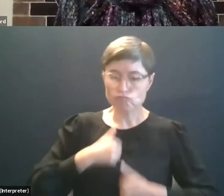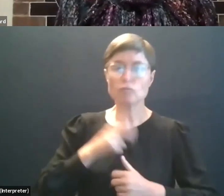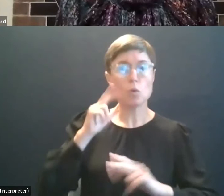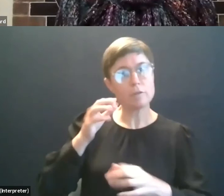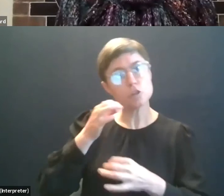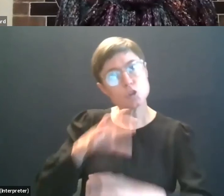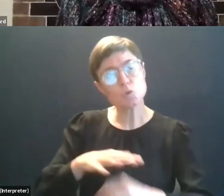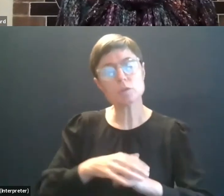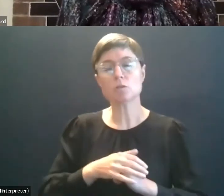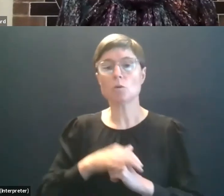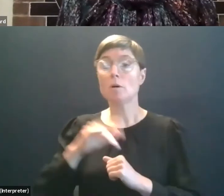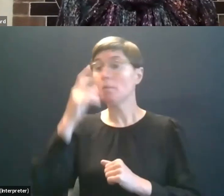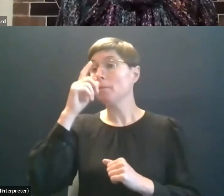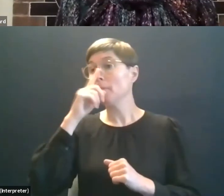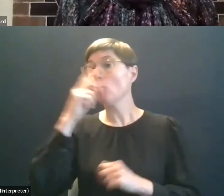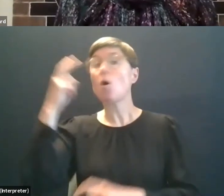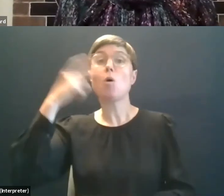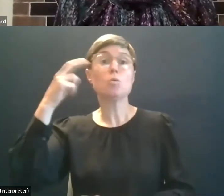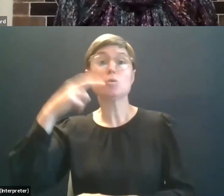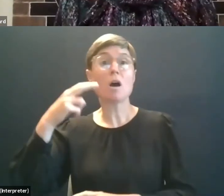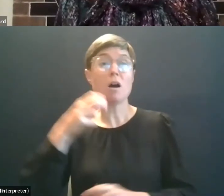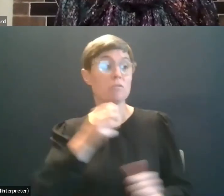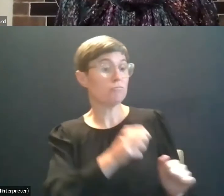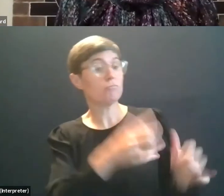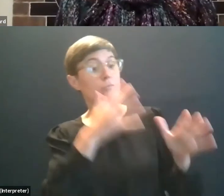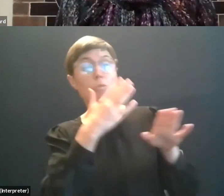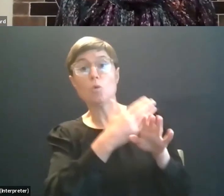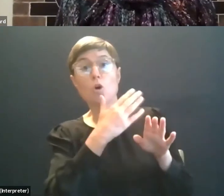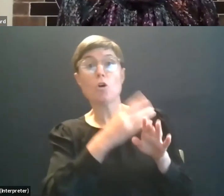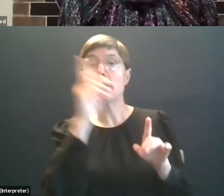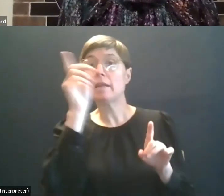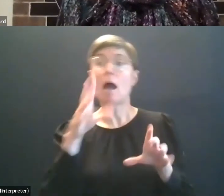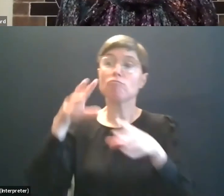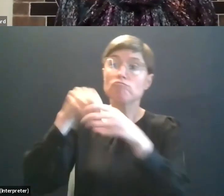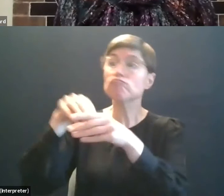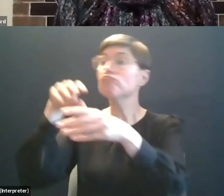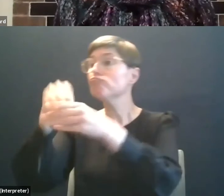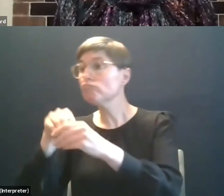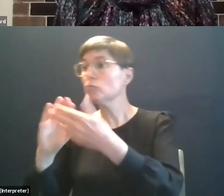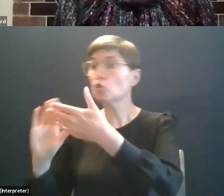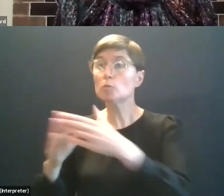age and have found a new lease of life becoming involved in a local community group or whatever,